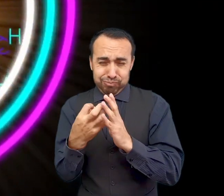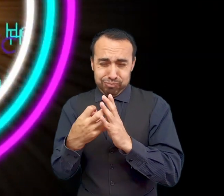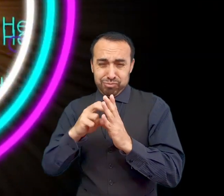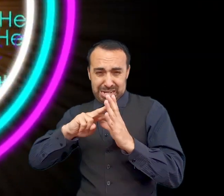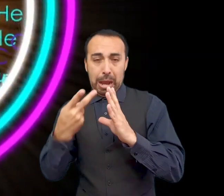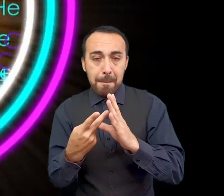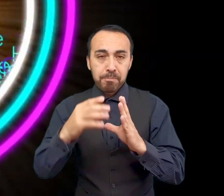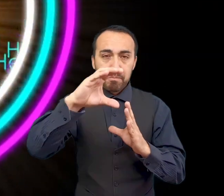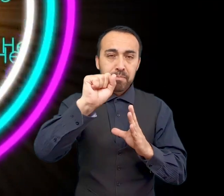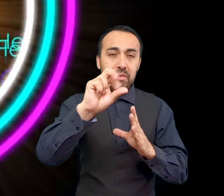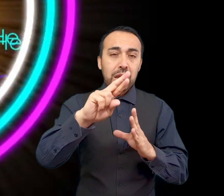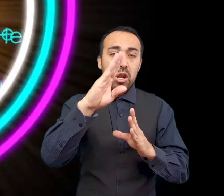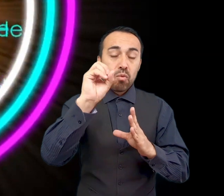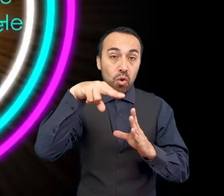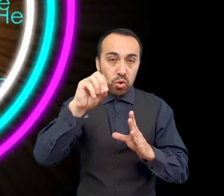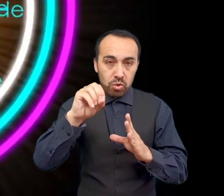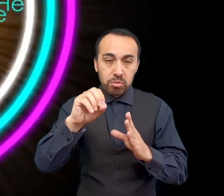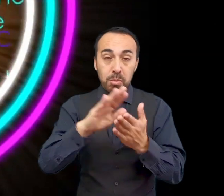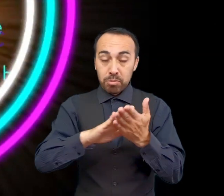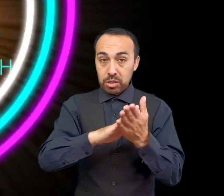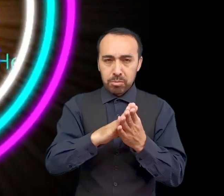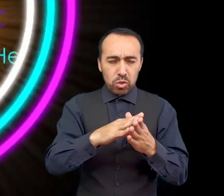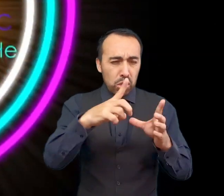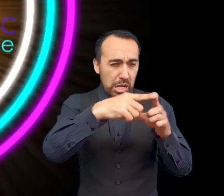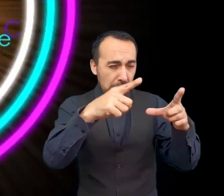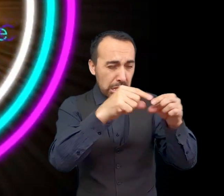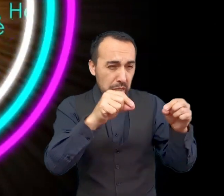more massive, the burning of the core is more gentle. At the same time, the star continues